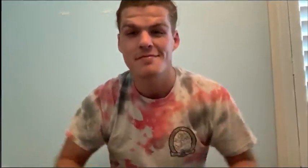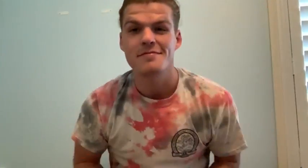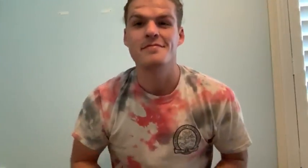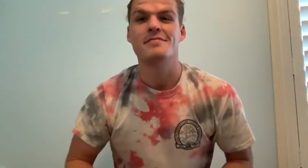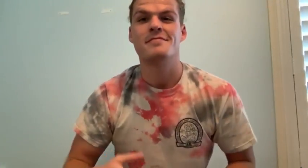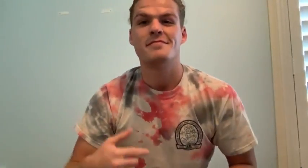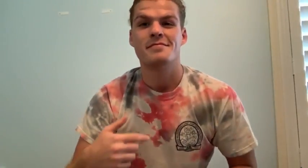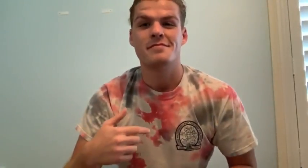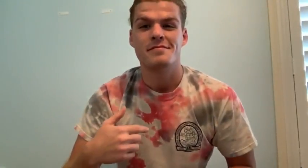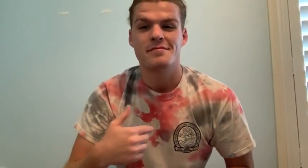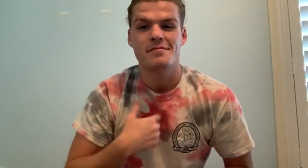I everyone.